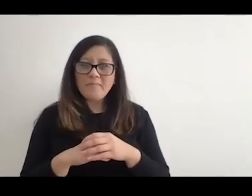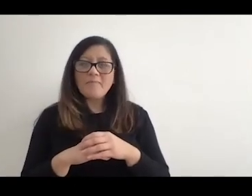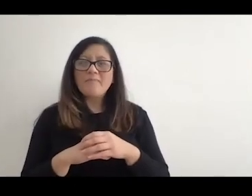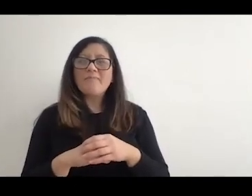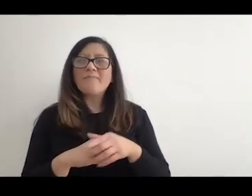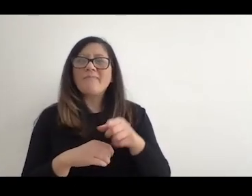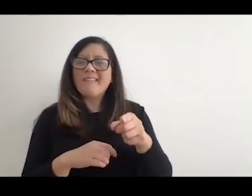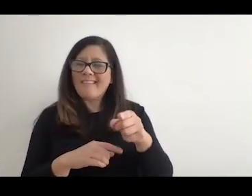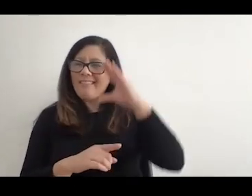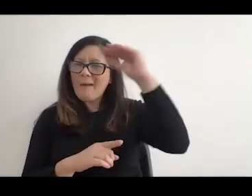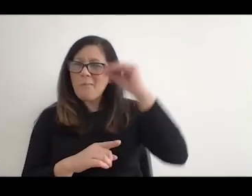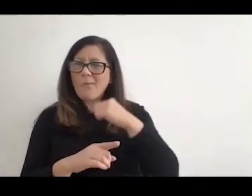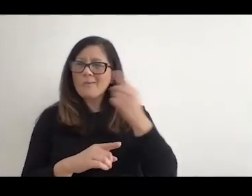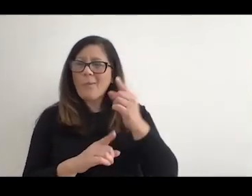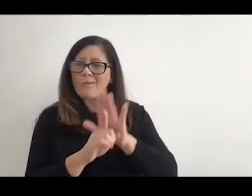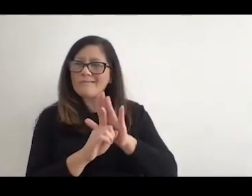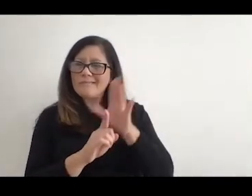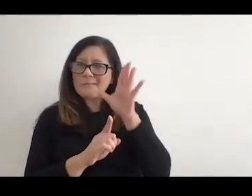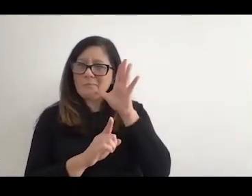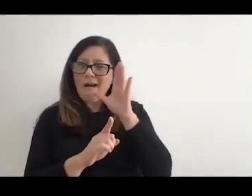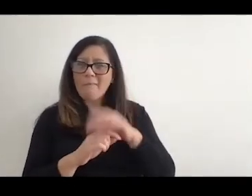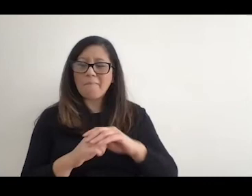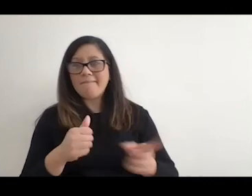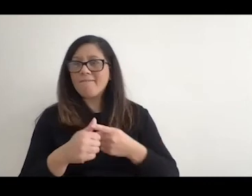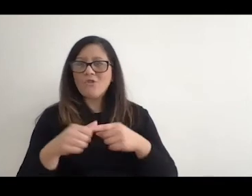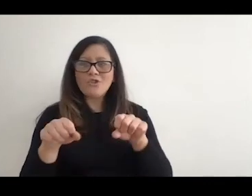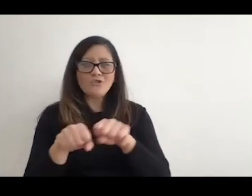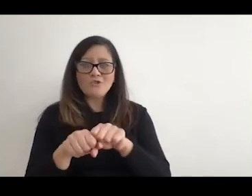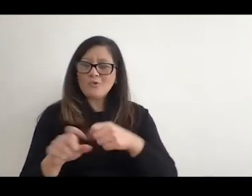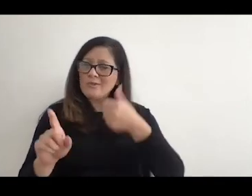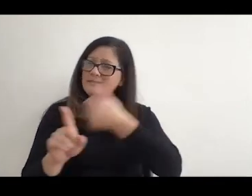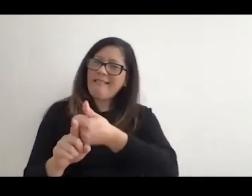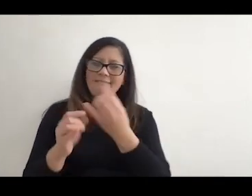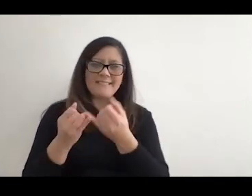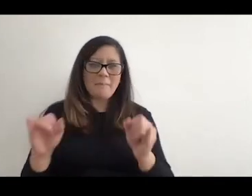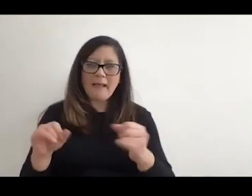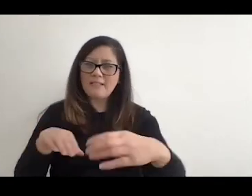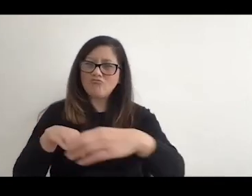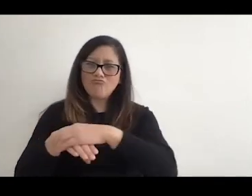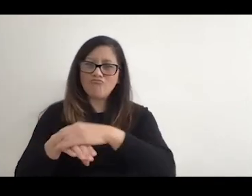This was the first shoe that he was actually able to work with on his own.